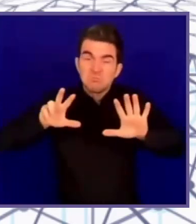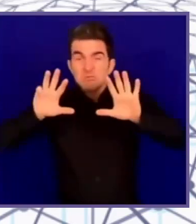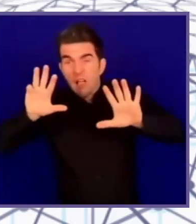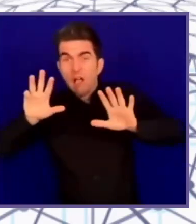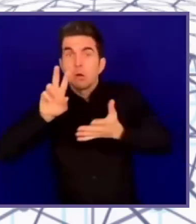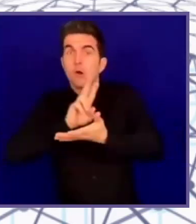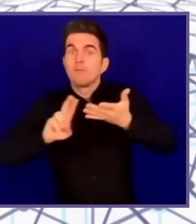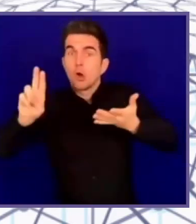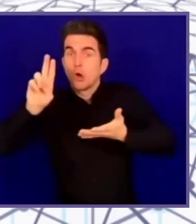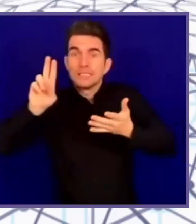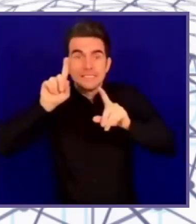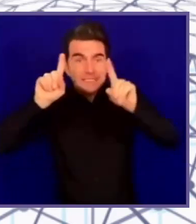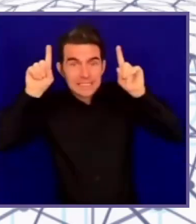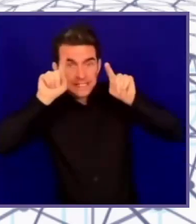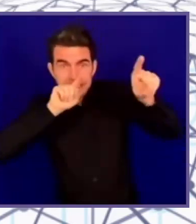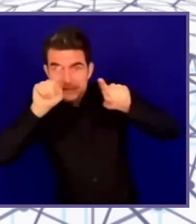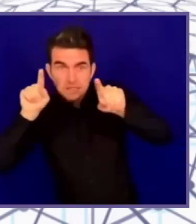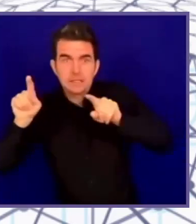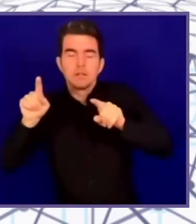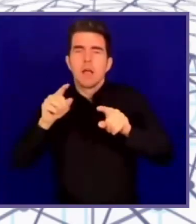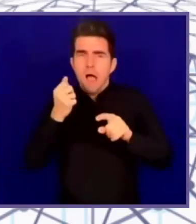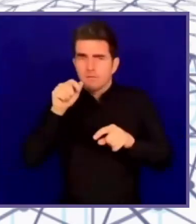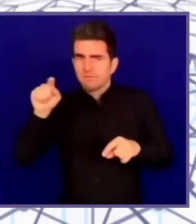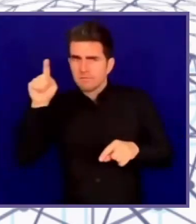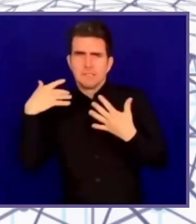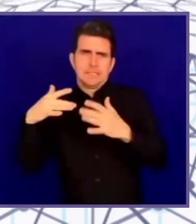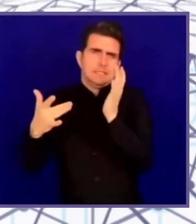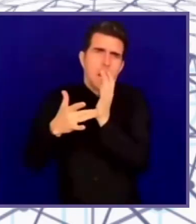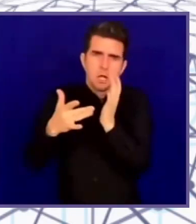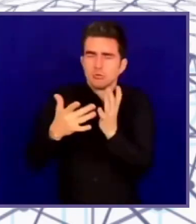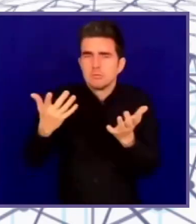at University of West of England, they're doing single eye tracking, which be fantastic for